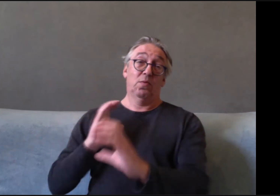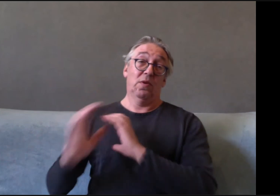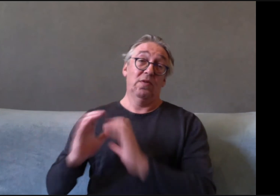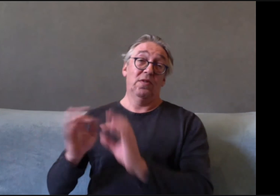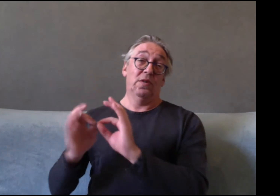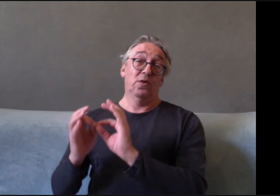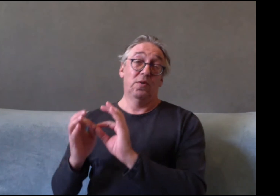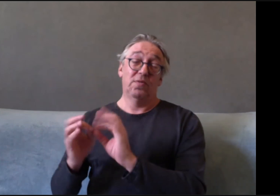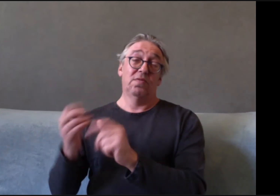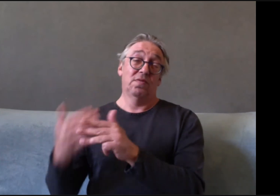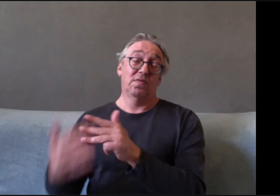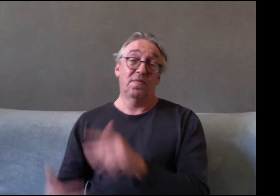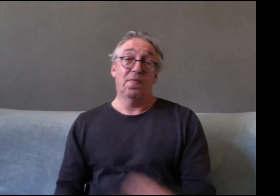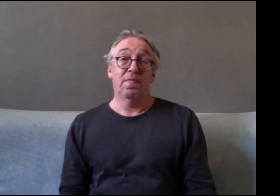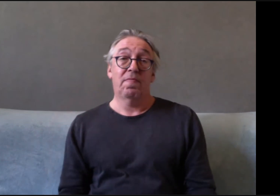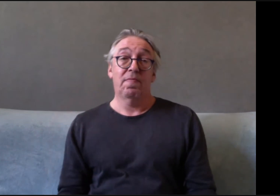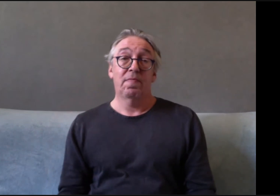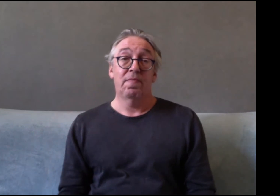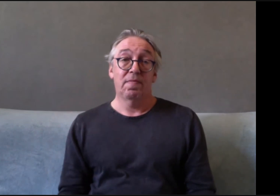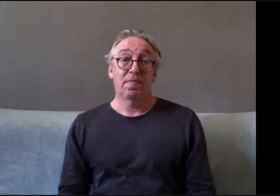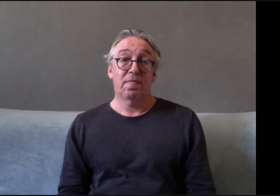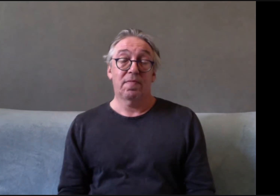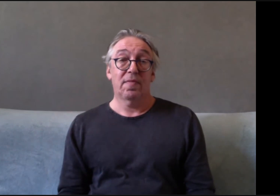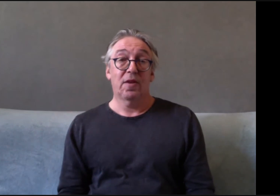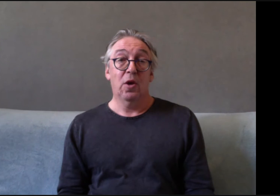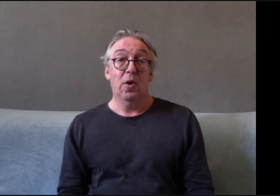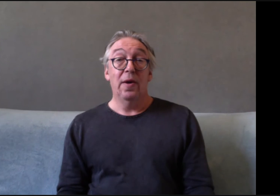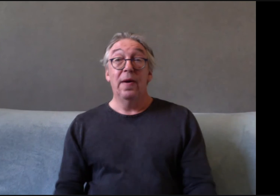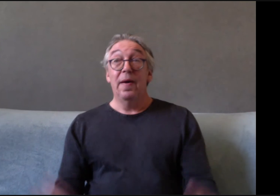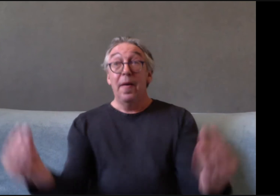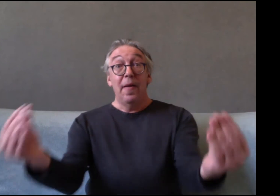The access to education is just not there and in fact, an effort